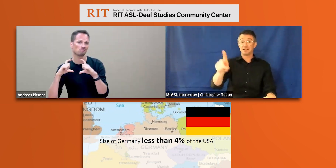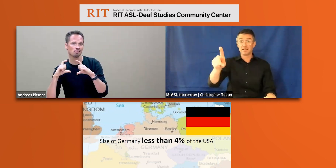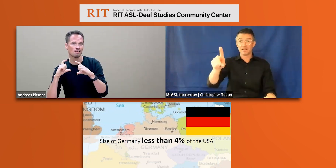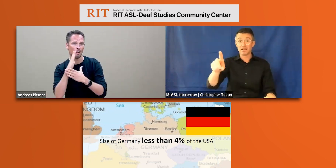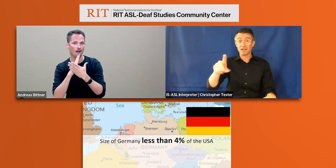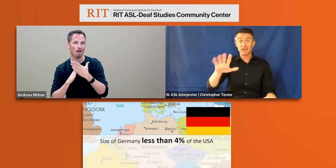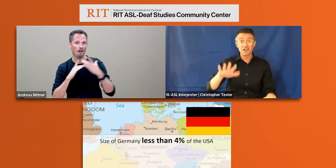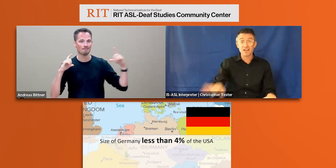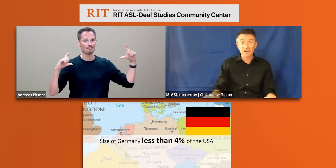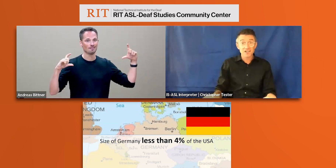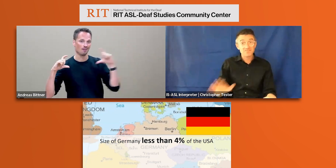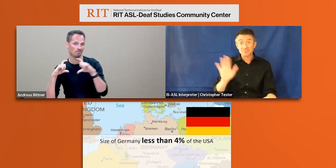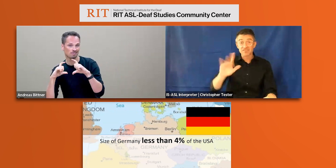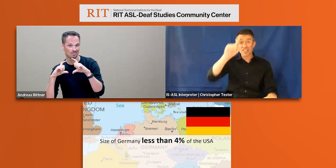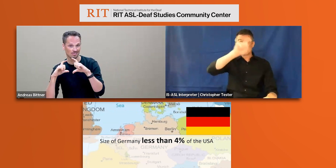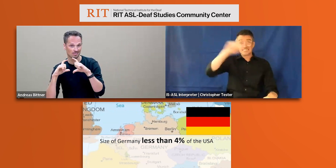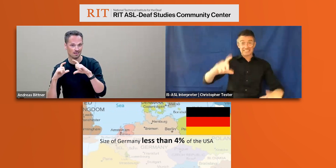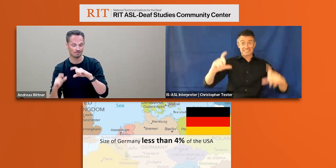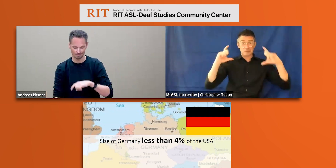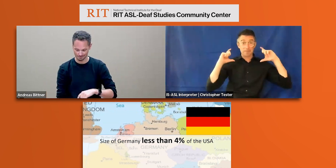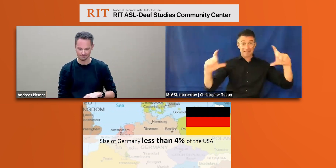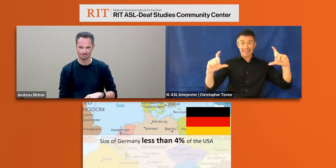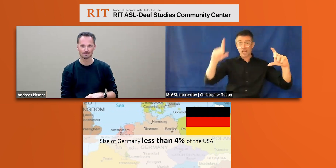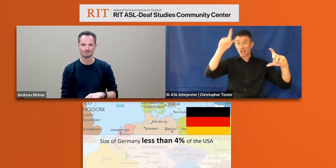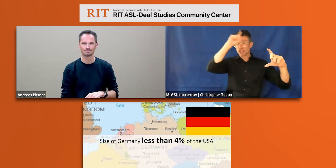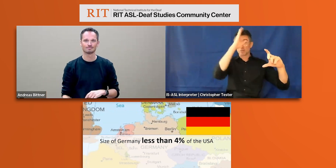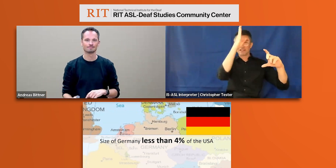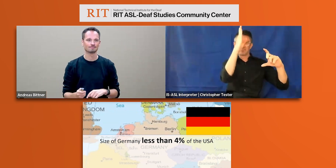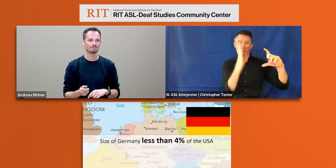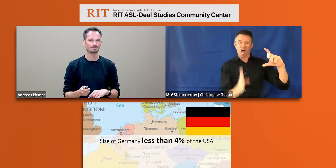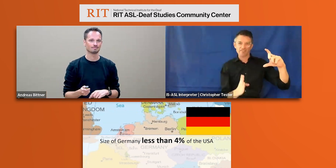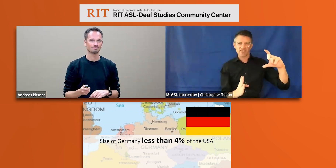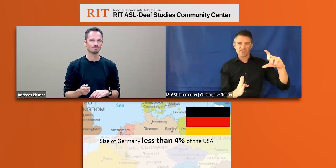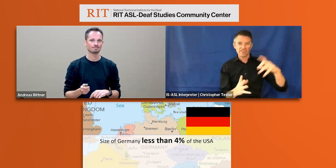And if you are familiar with the size of the state of Texas,